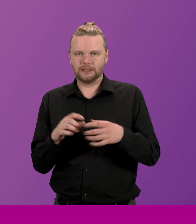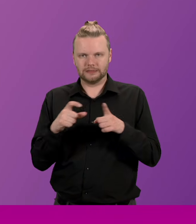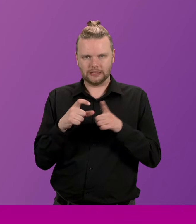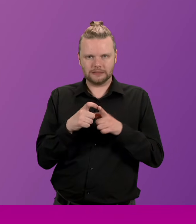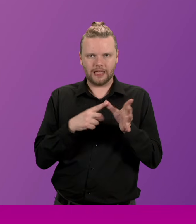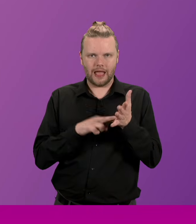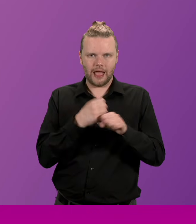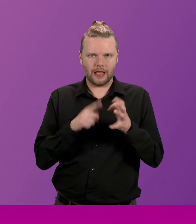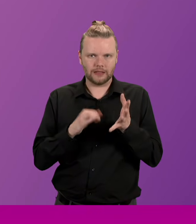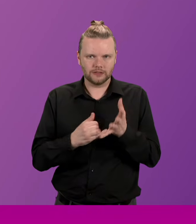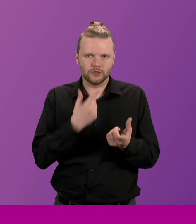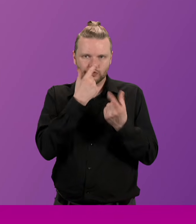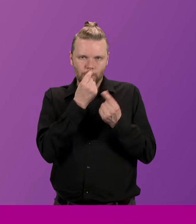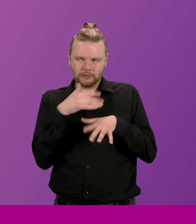so there may be implications for my constituents.